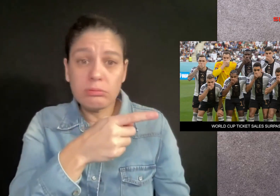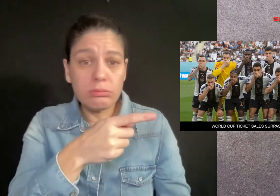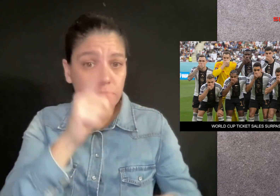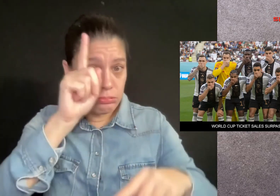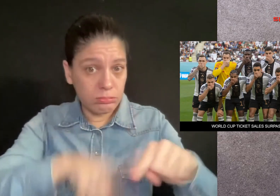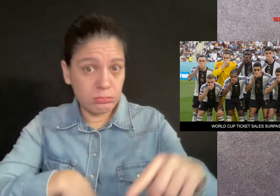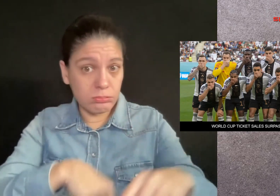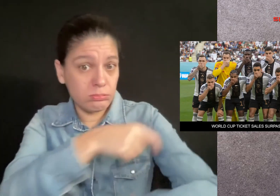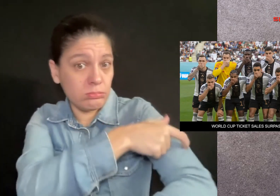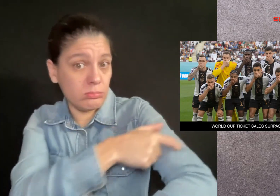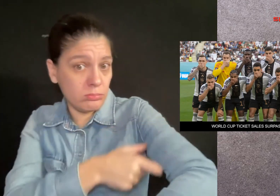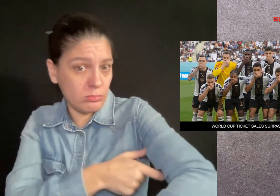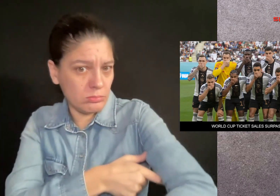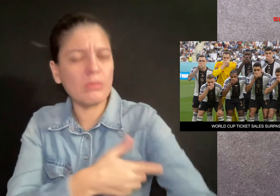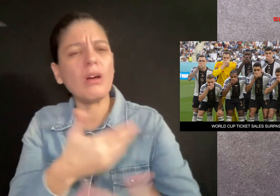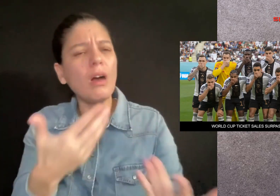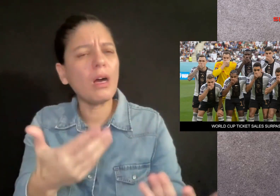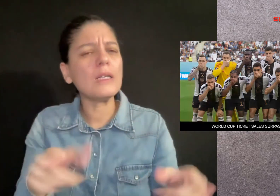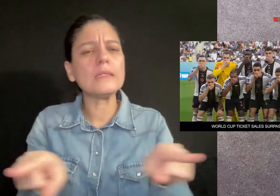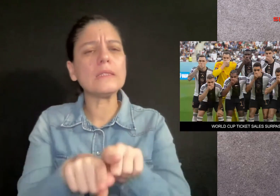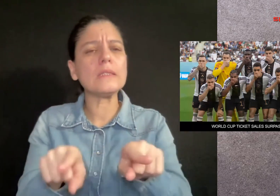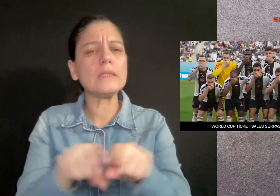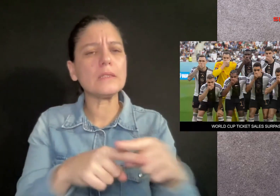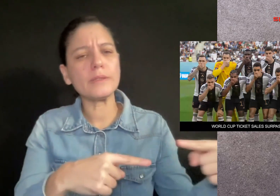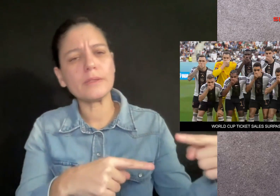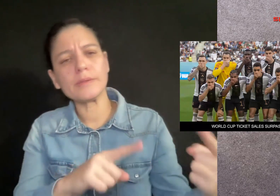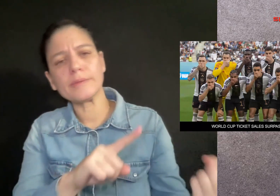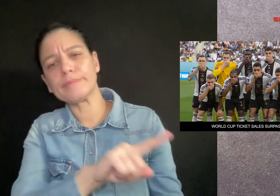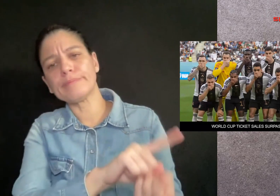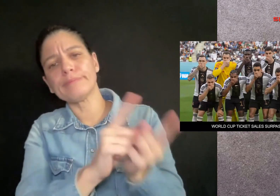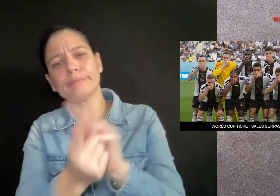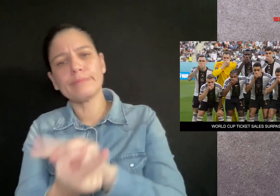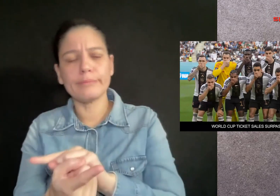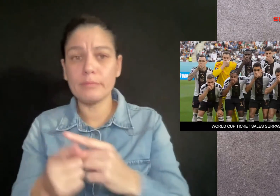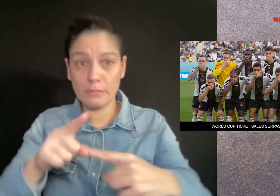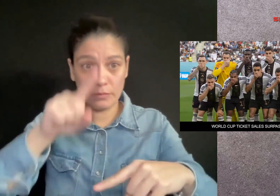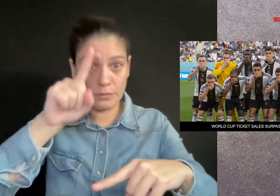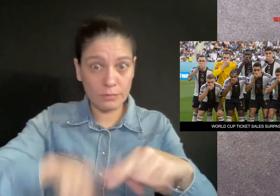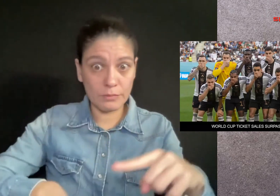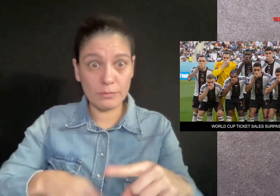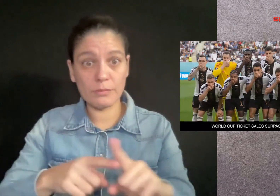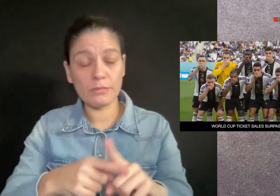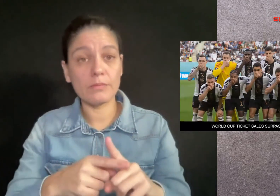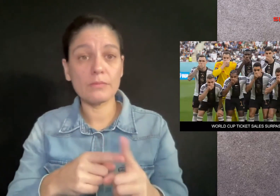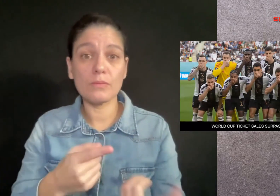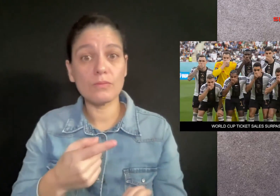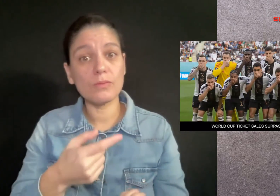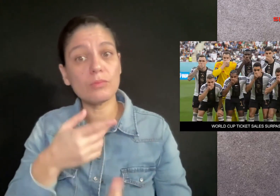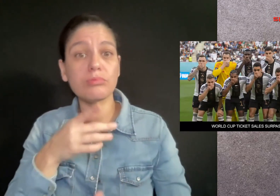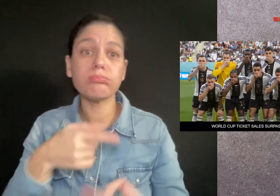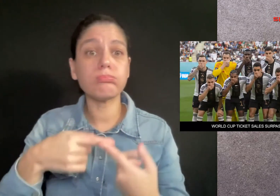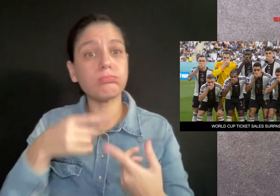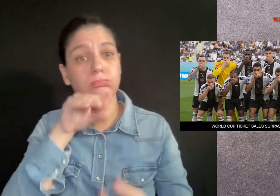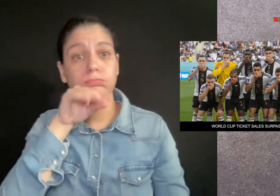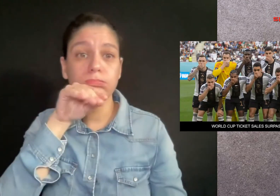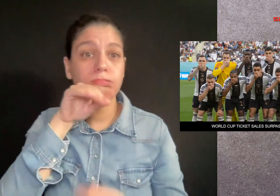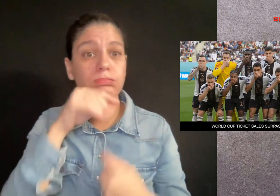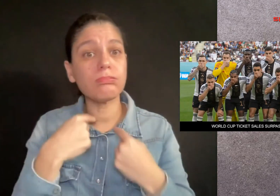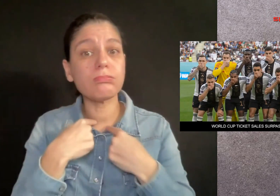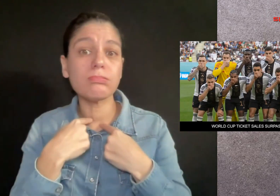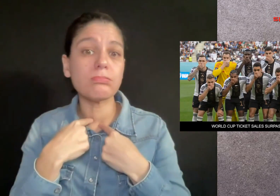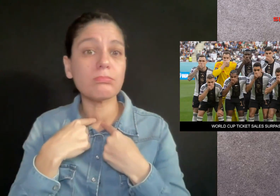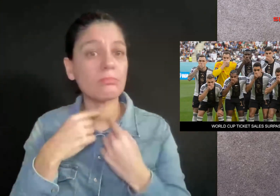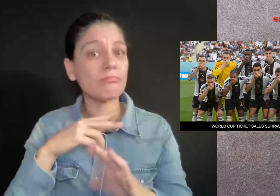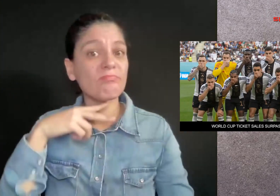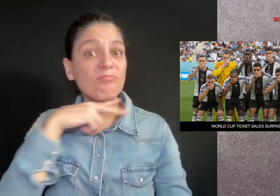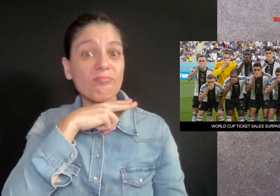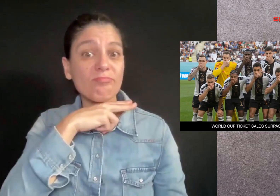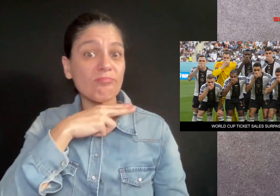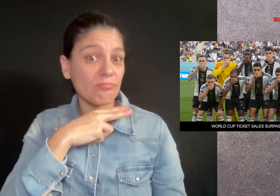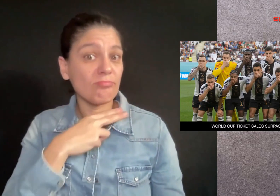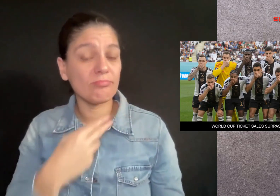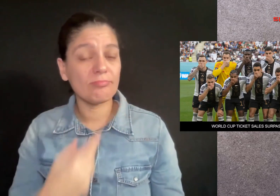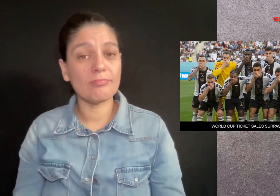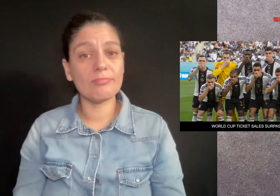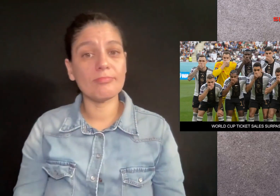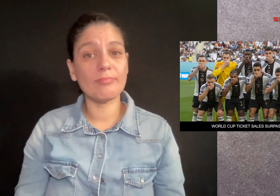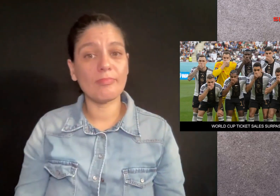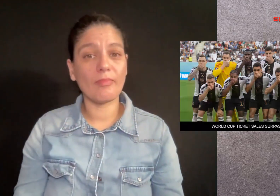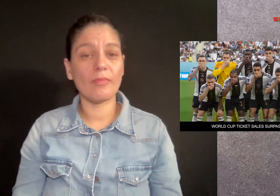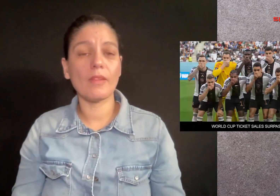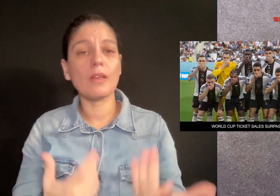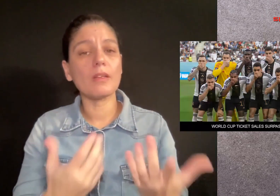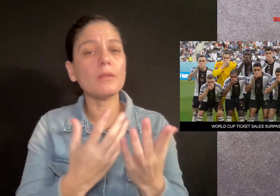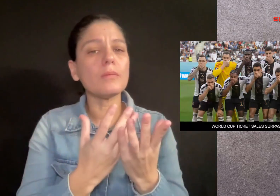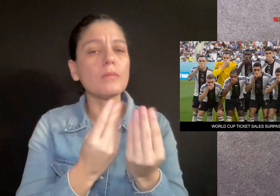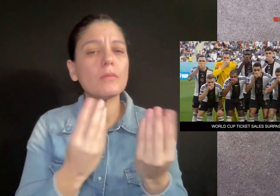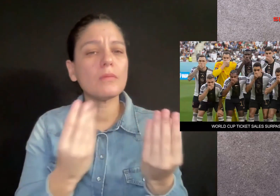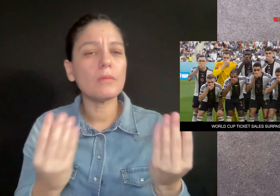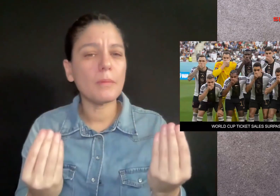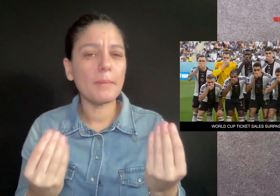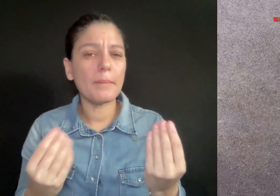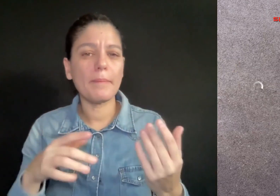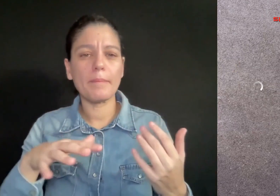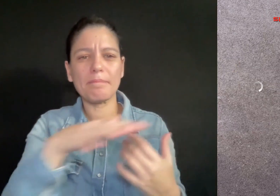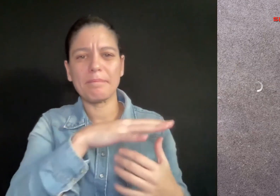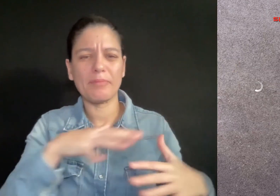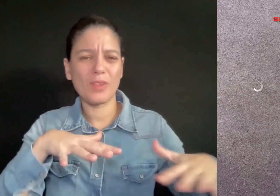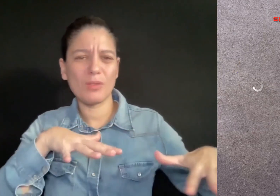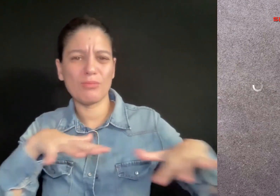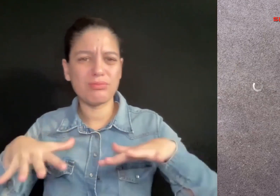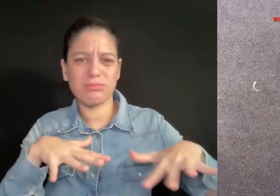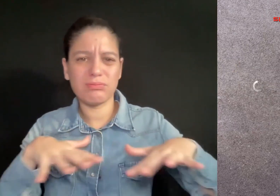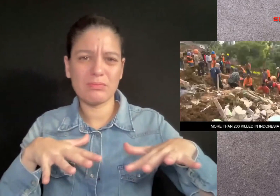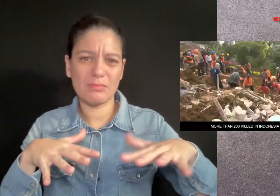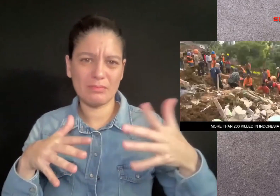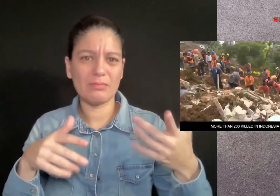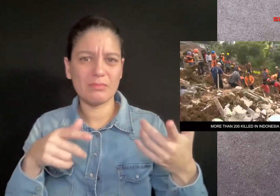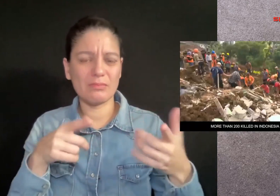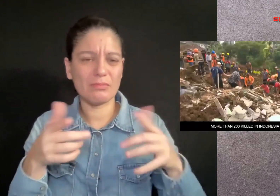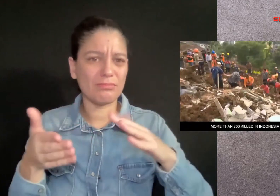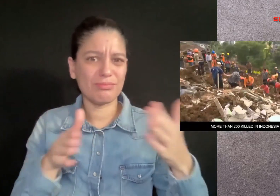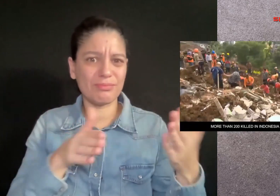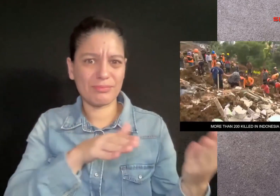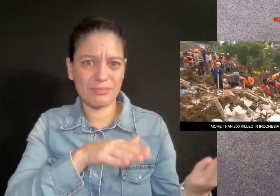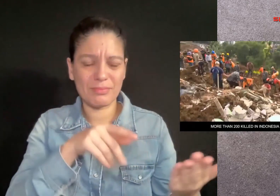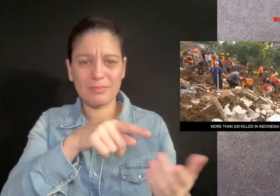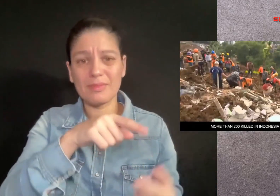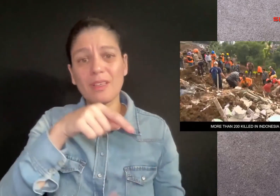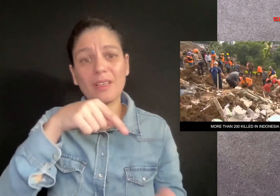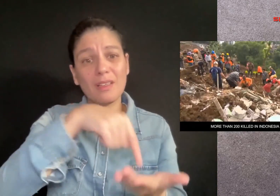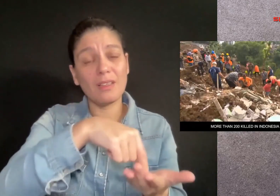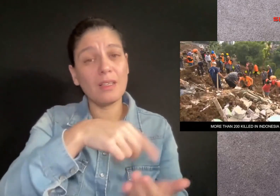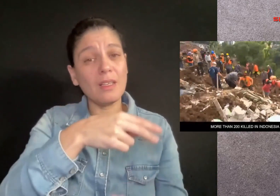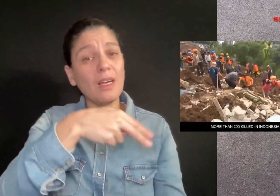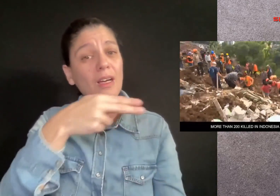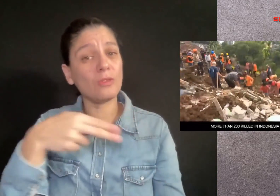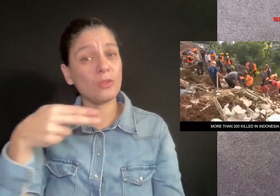that denying them the armband is the same as denying them a voice